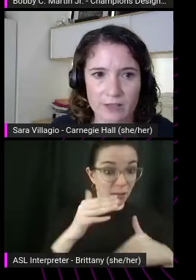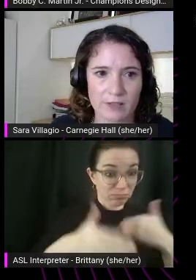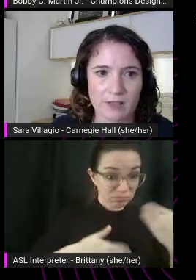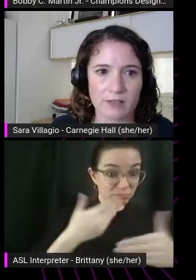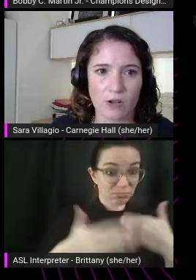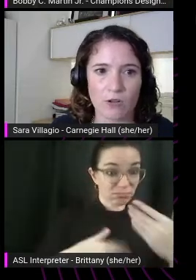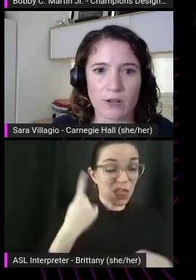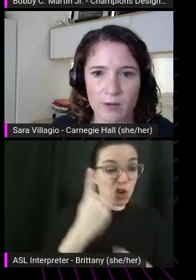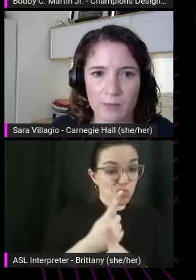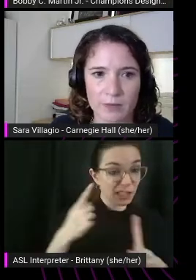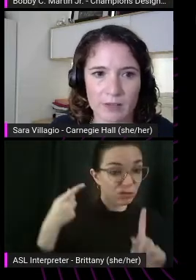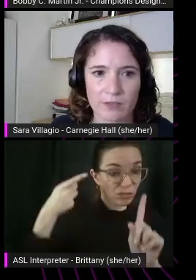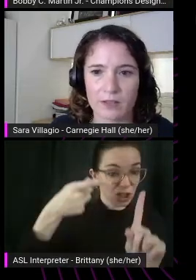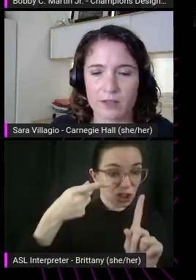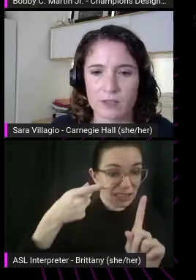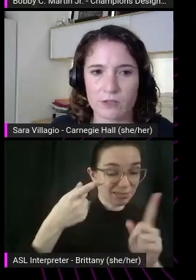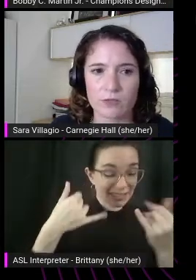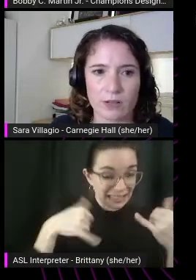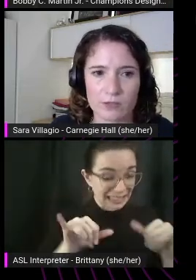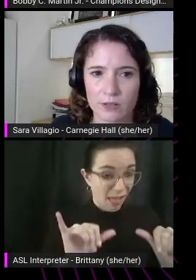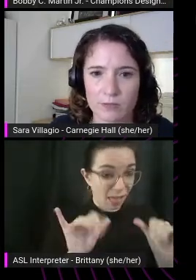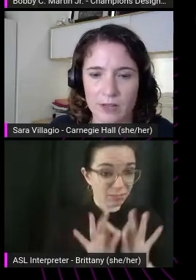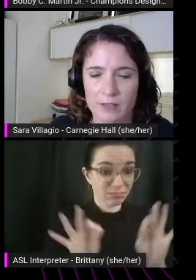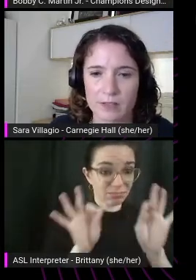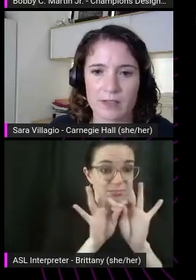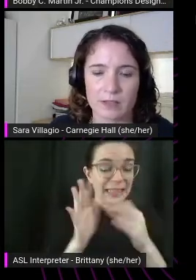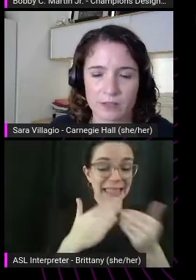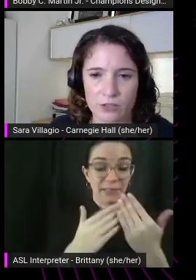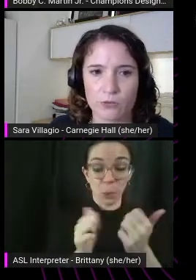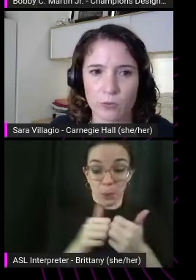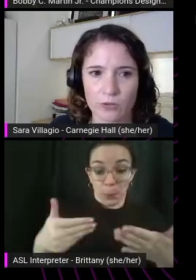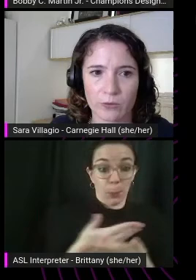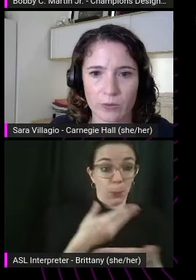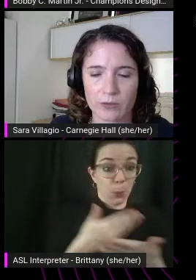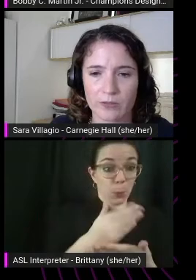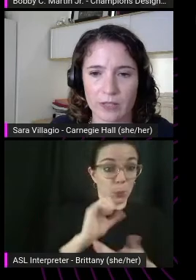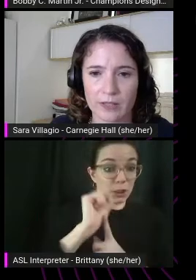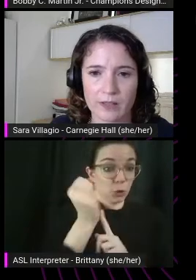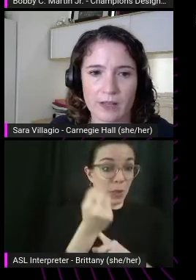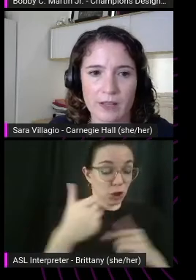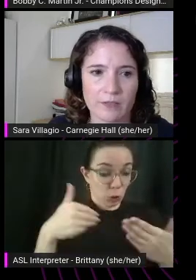Did it still hold up even in some new set of circumstances and in this new world that we were living in?